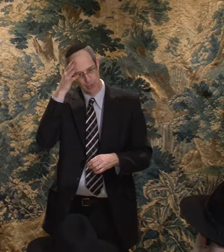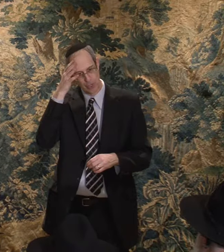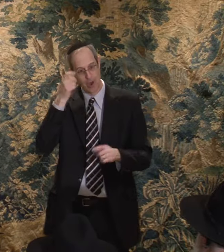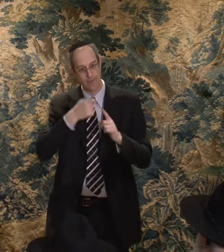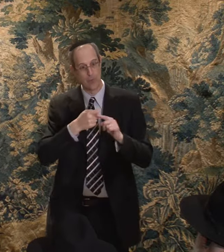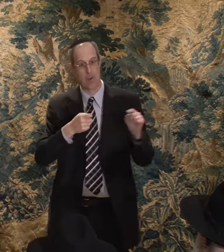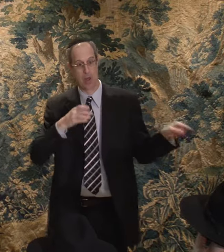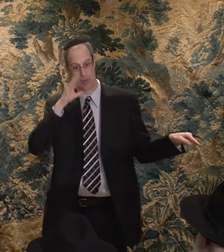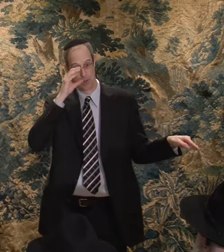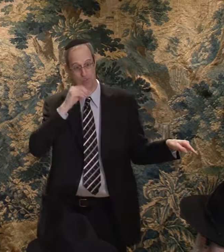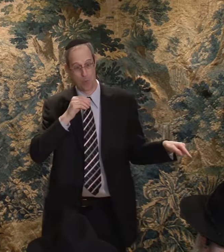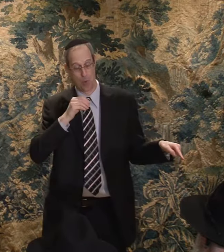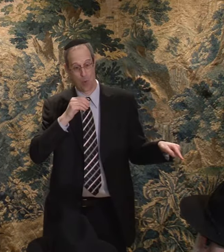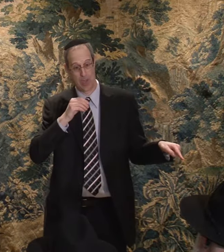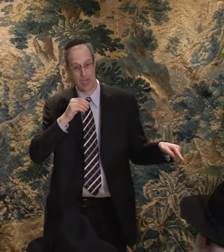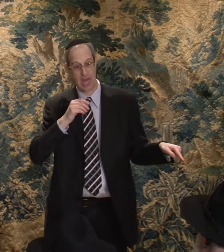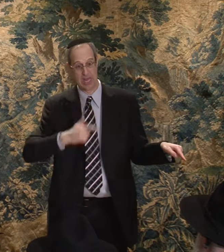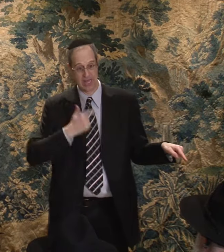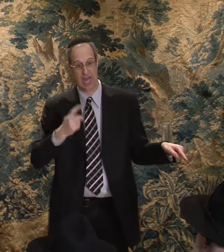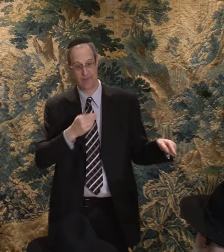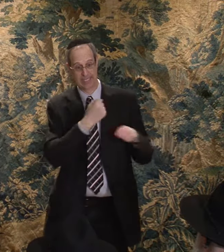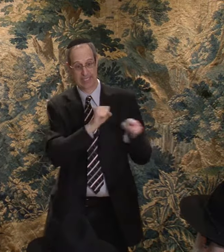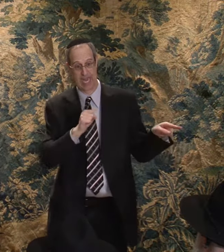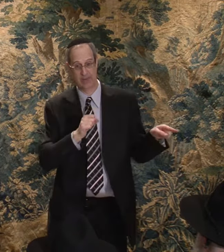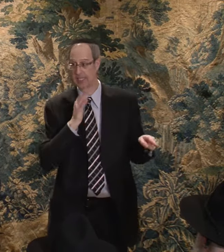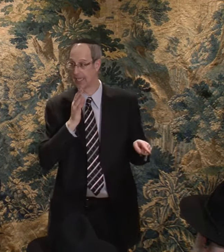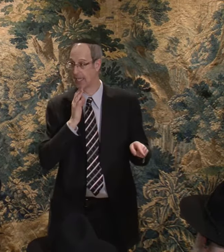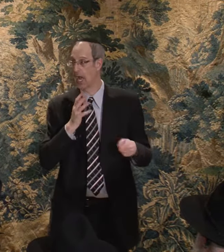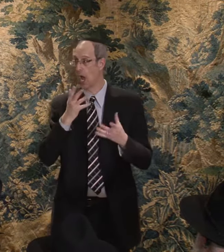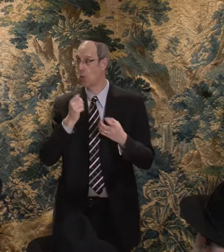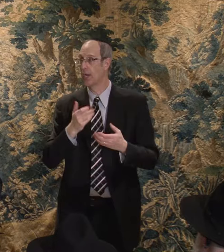whose life was saved said I want to give up curse at toys I